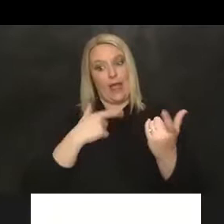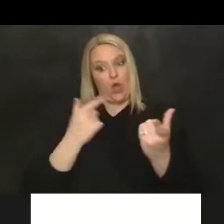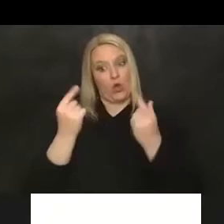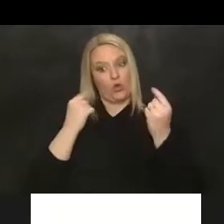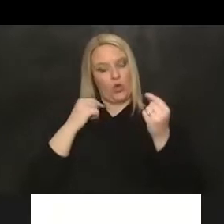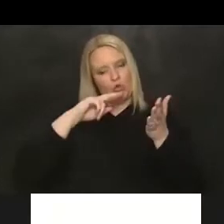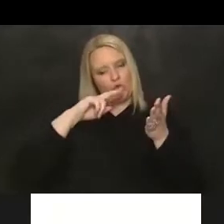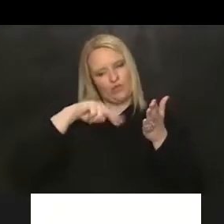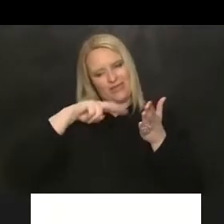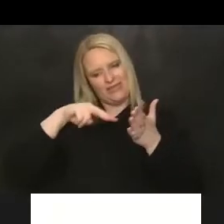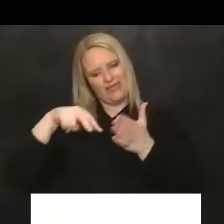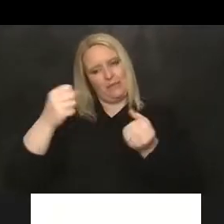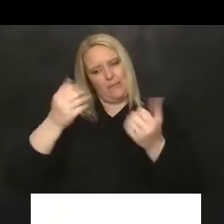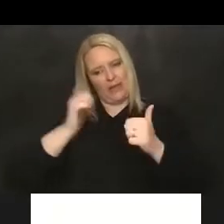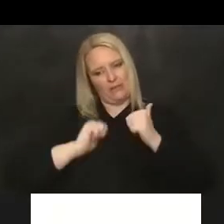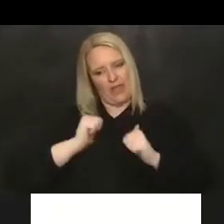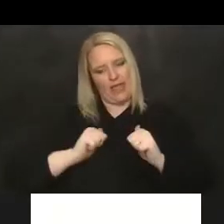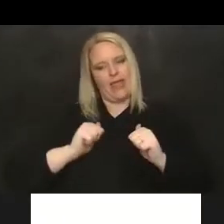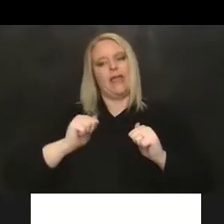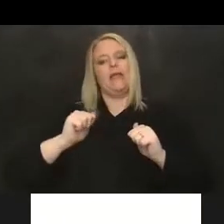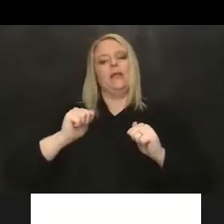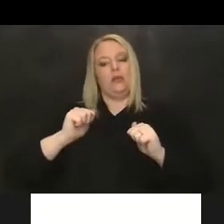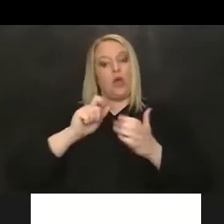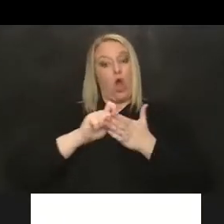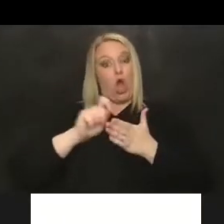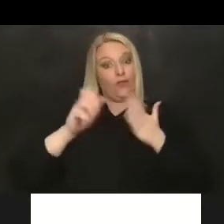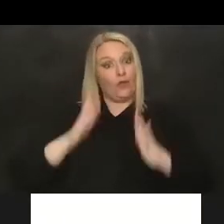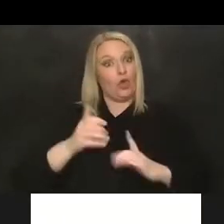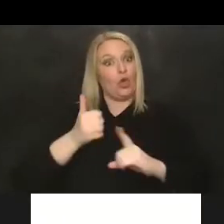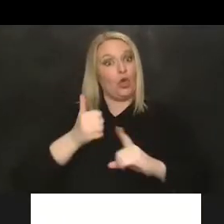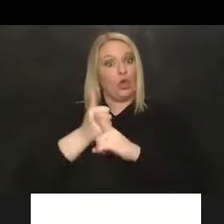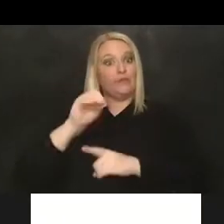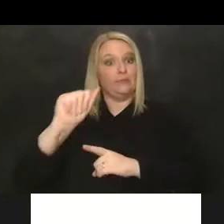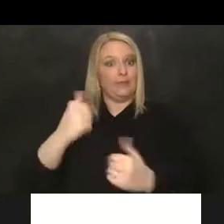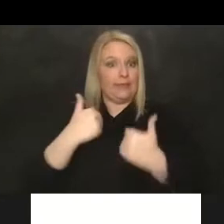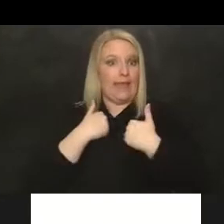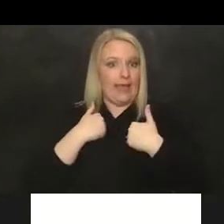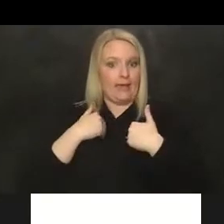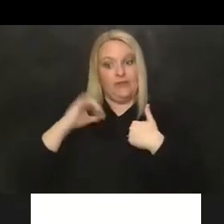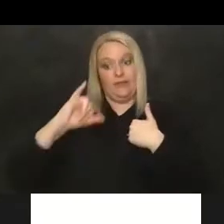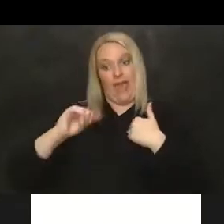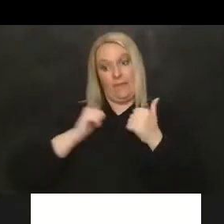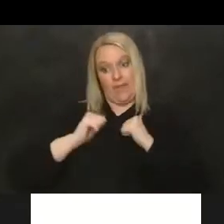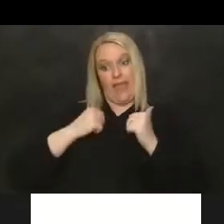of plays by writers with disabilities, and I've been collecting those from a couple of different